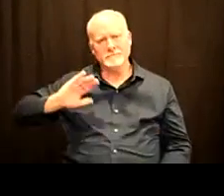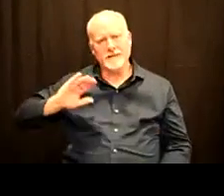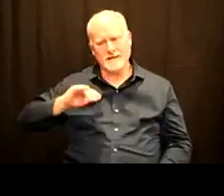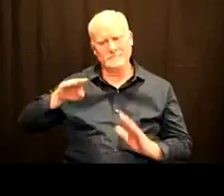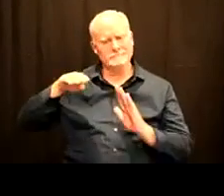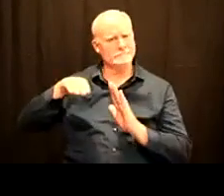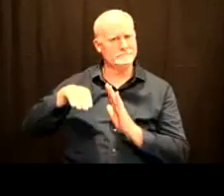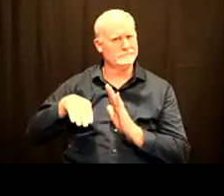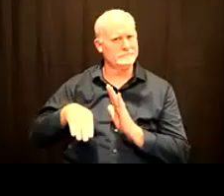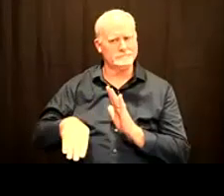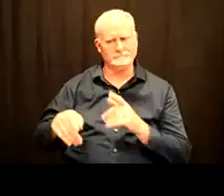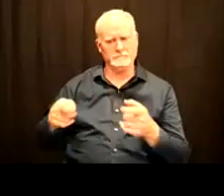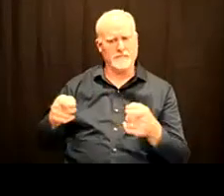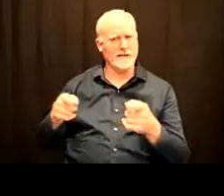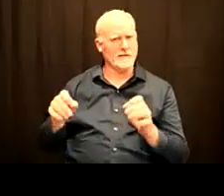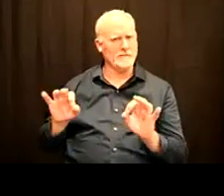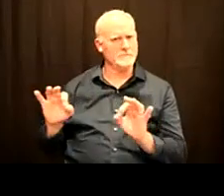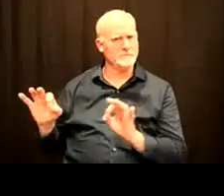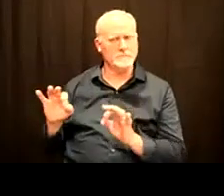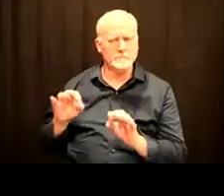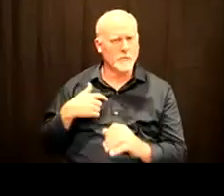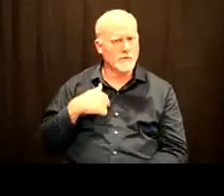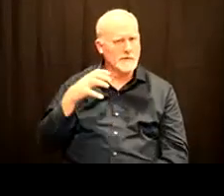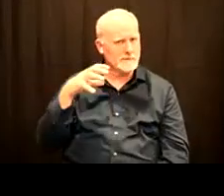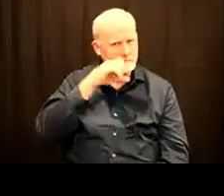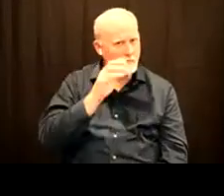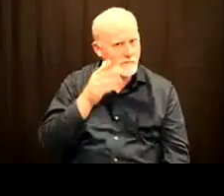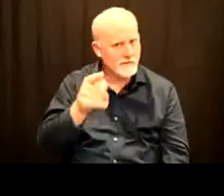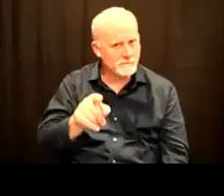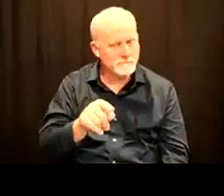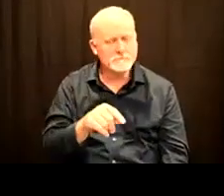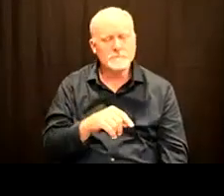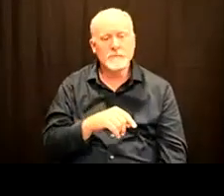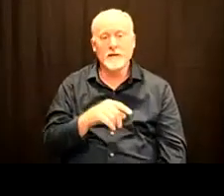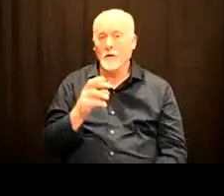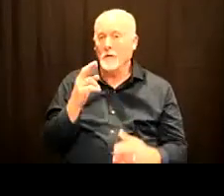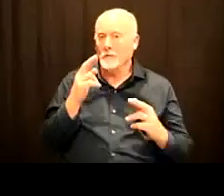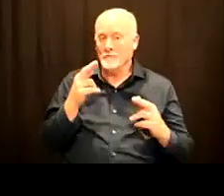very very comfortably hopefully we're getting close to the peak too hopefully in the next five